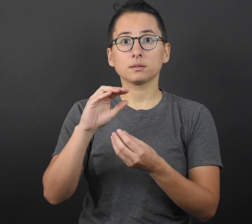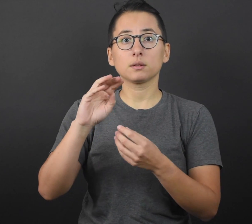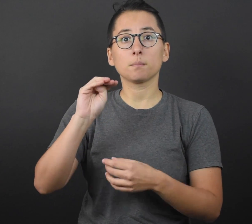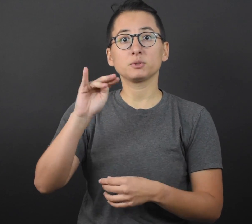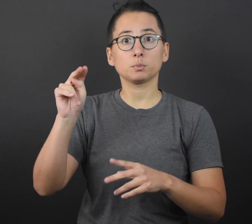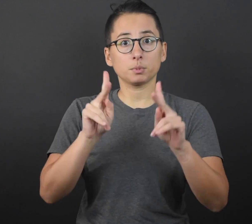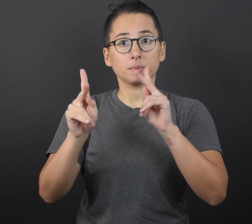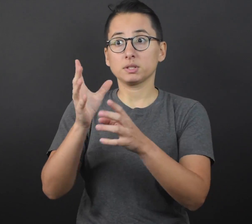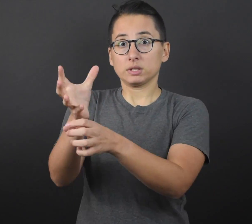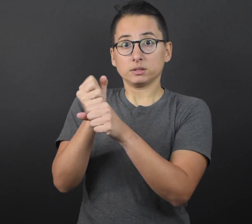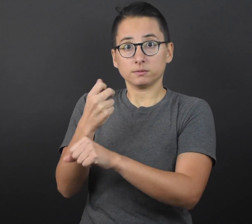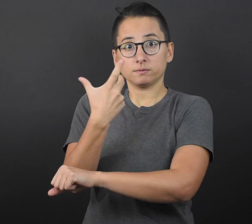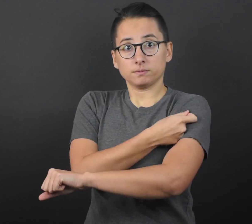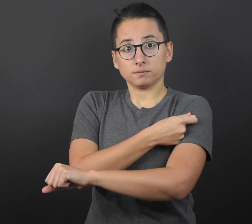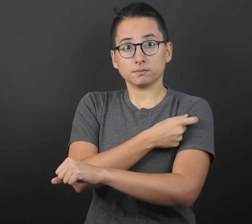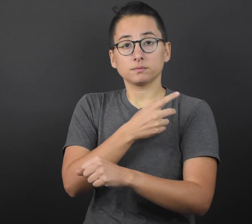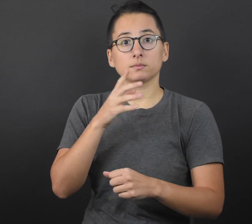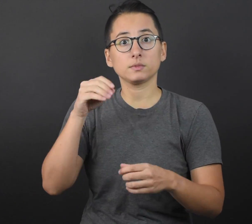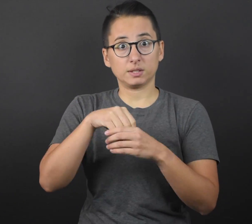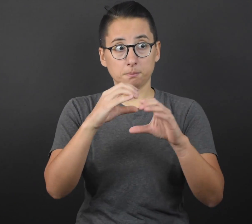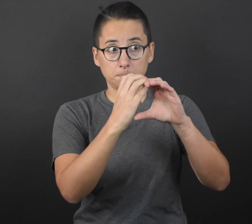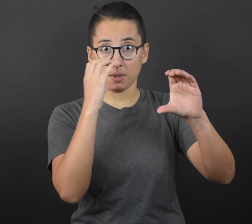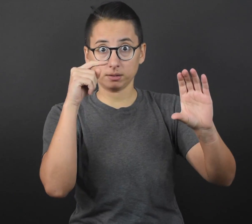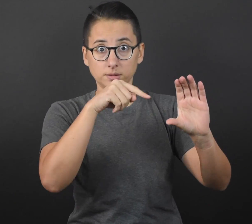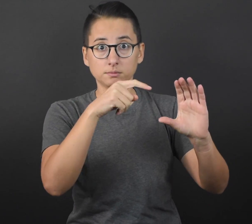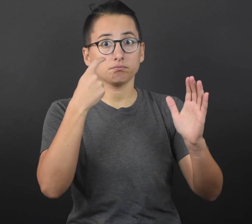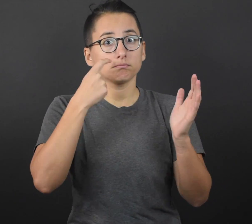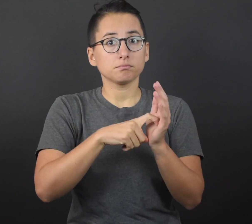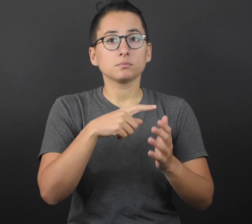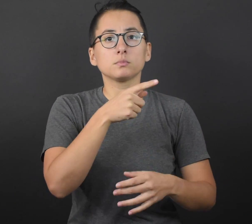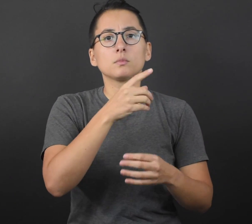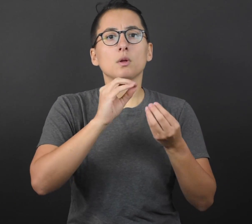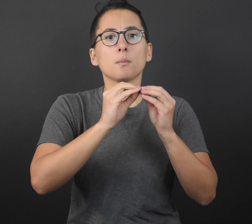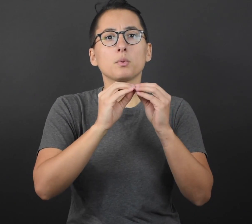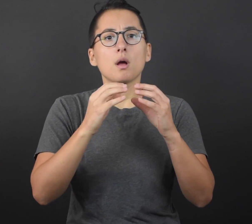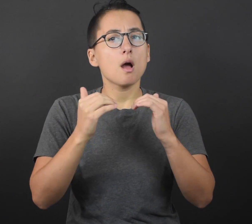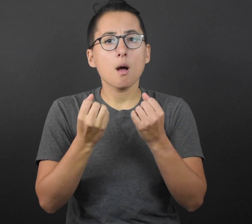receiving vaccines on board the buses identified as white (34%),